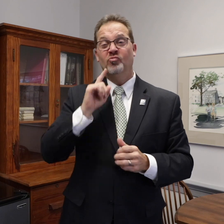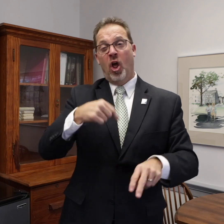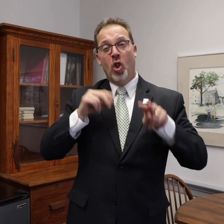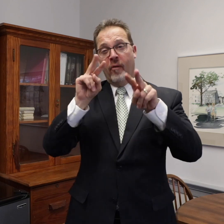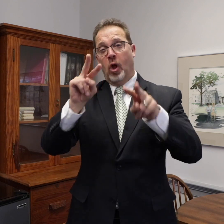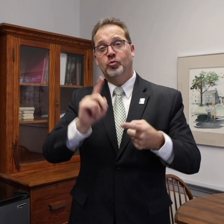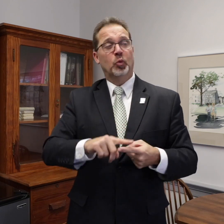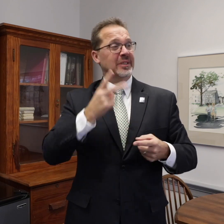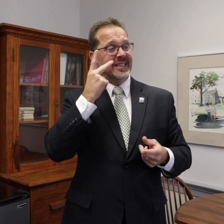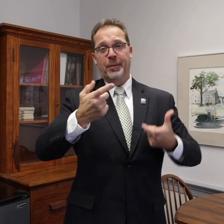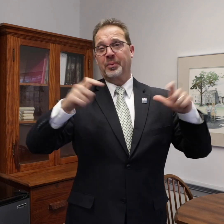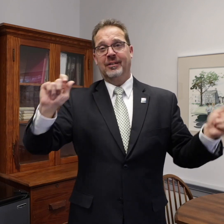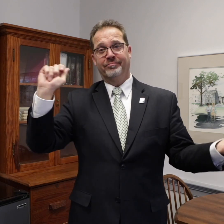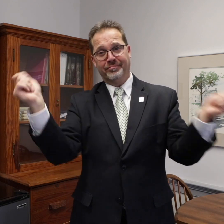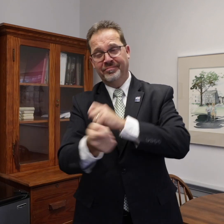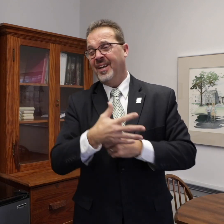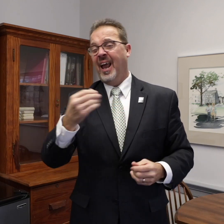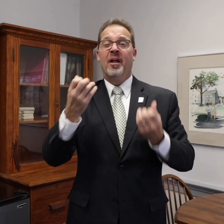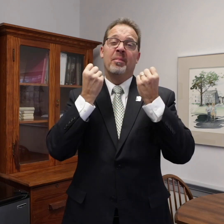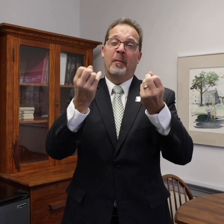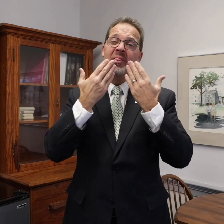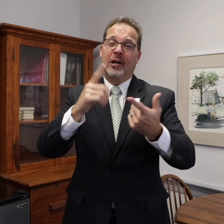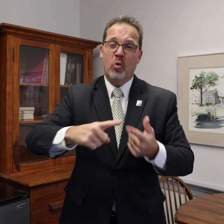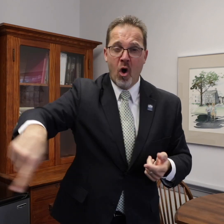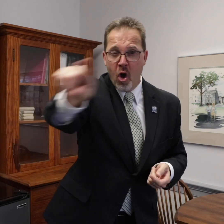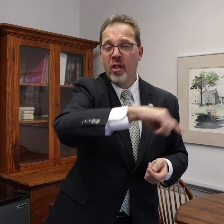appreciate the ongoing support we have received and I hope to see you all on campus